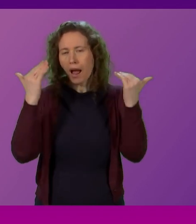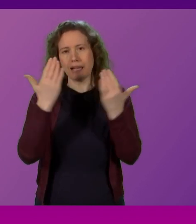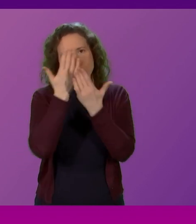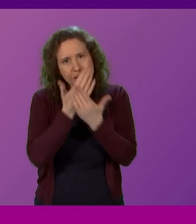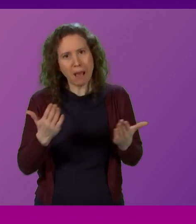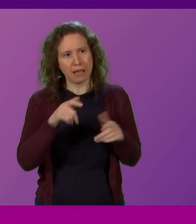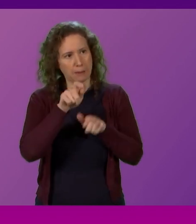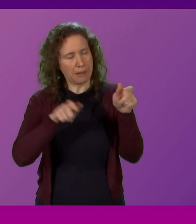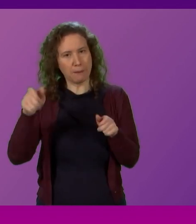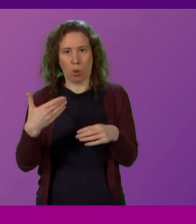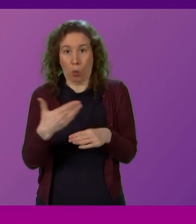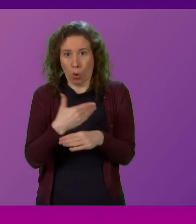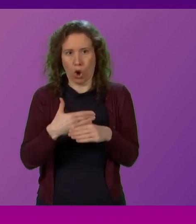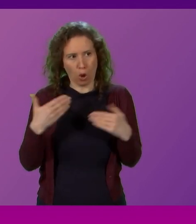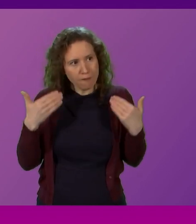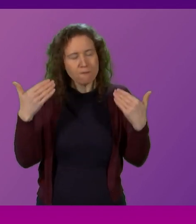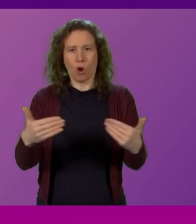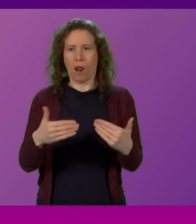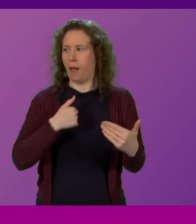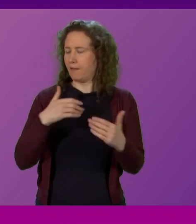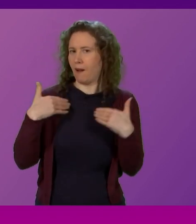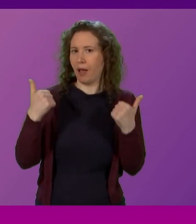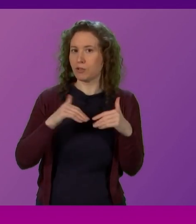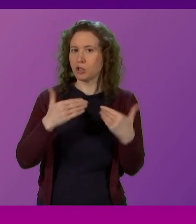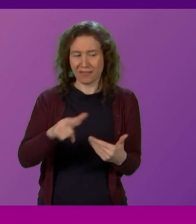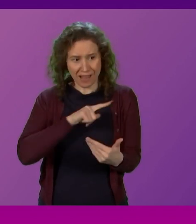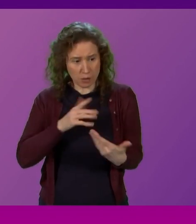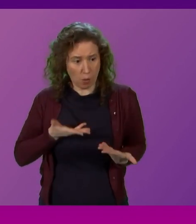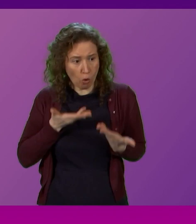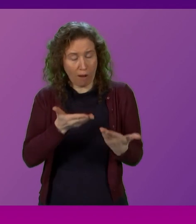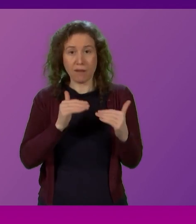line of our national health service so highly that we are offering them a much higher pay